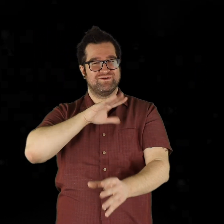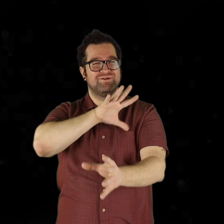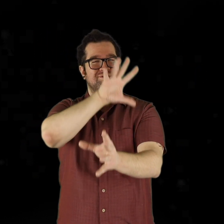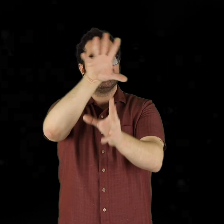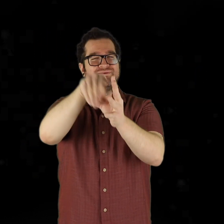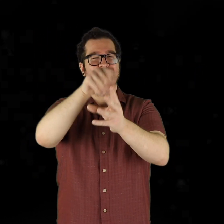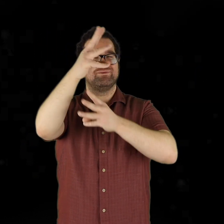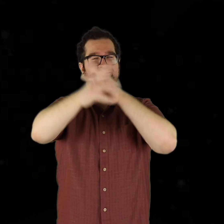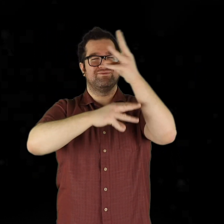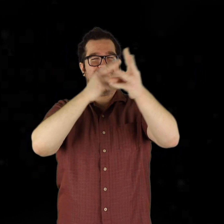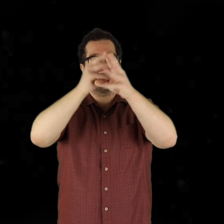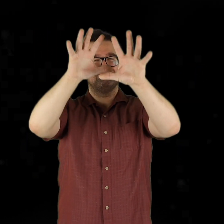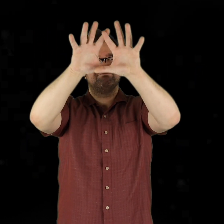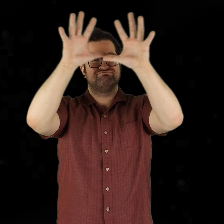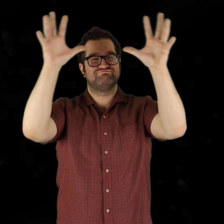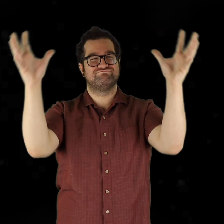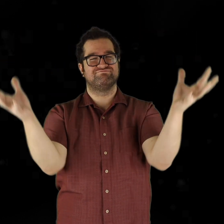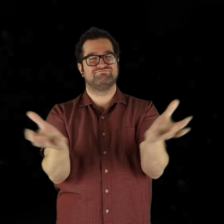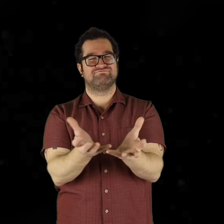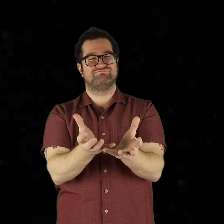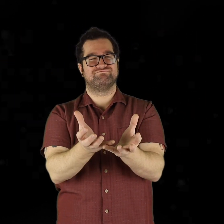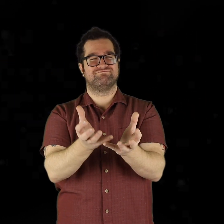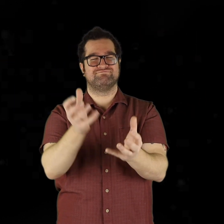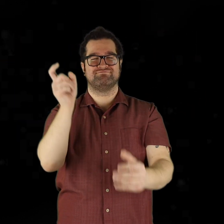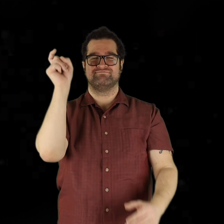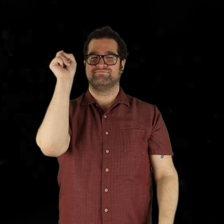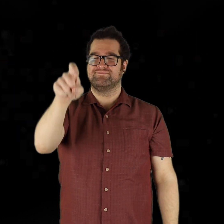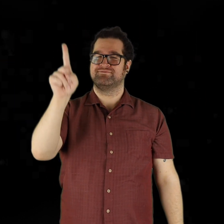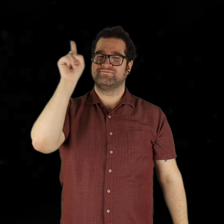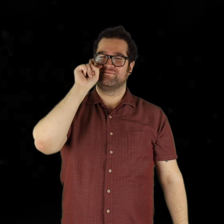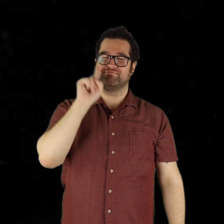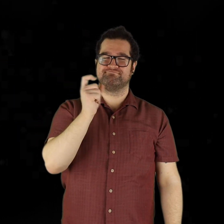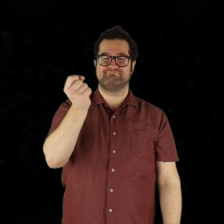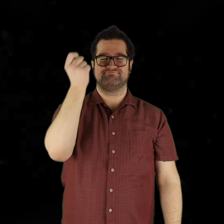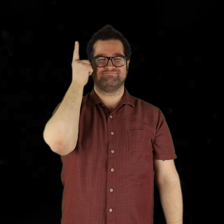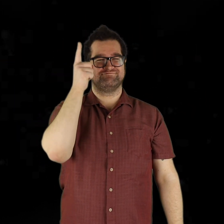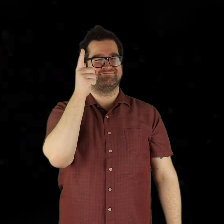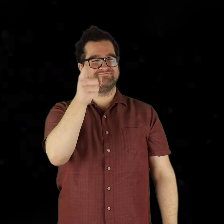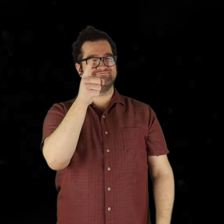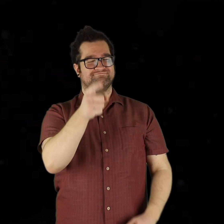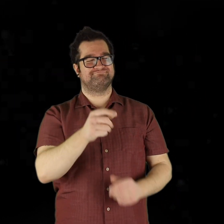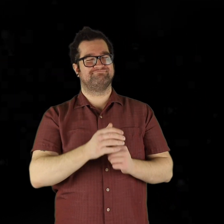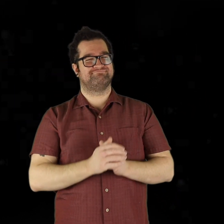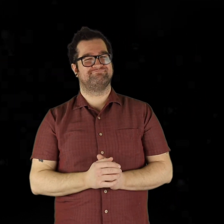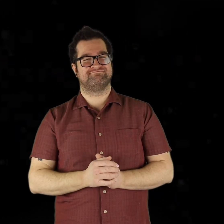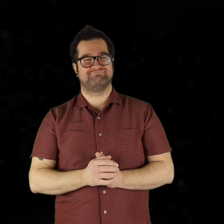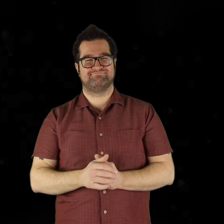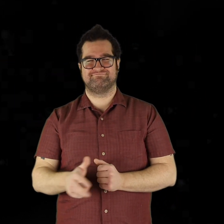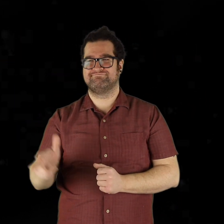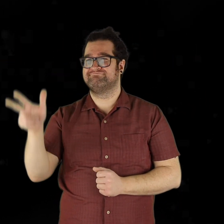that makes you part of the world at large? You have to be deaf to understand.